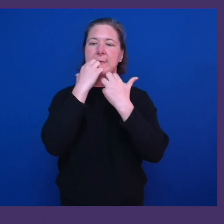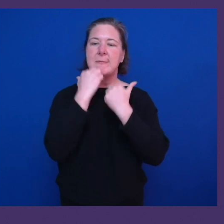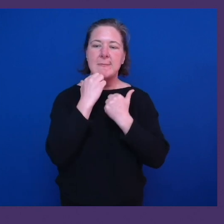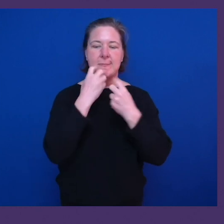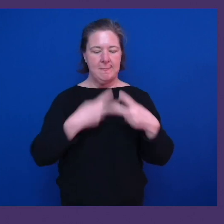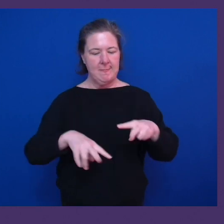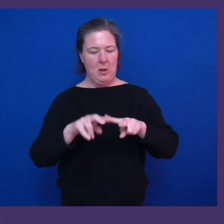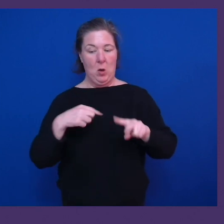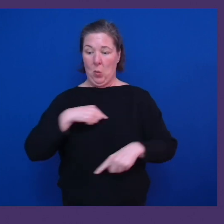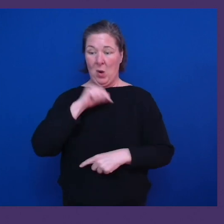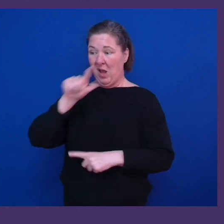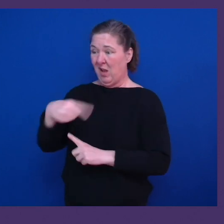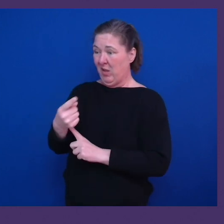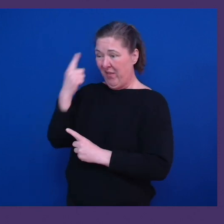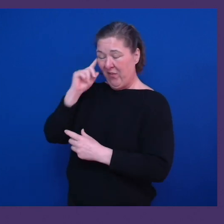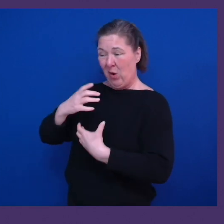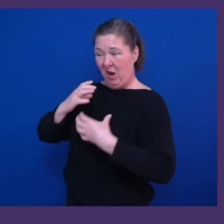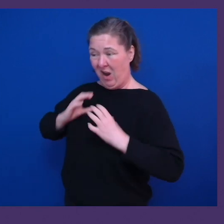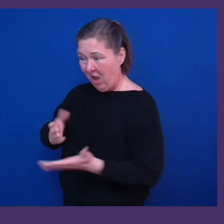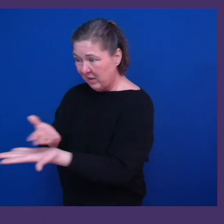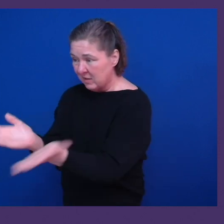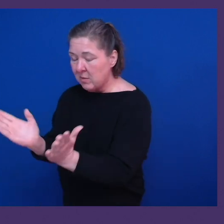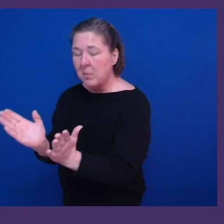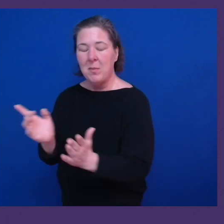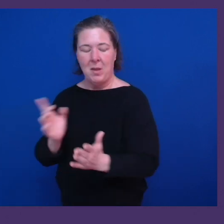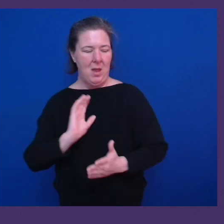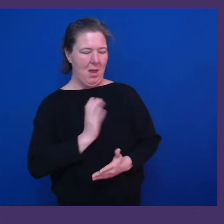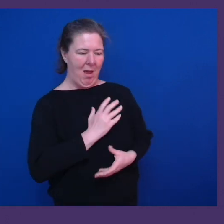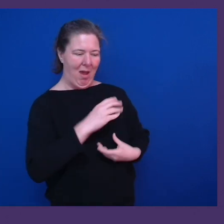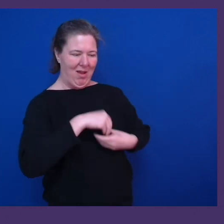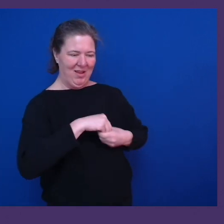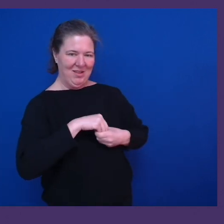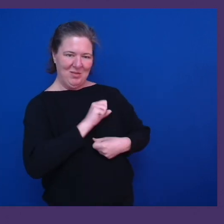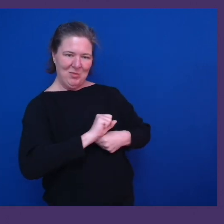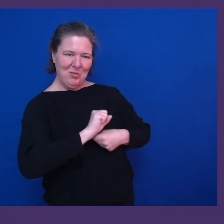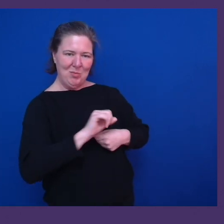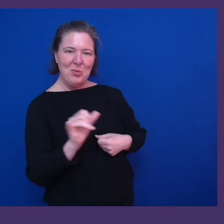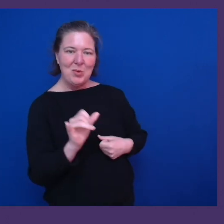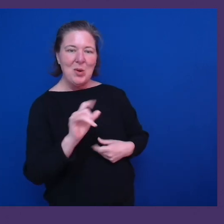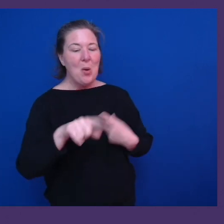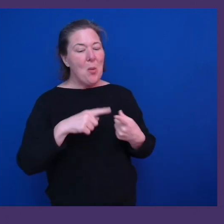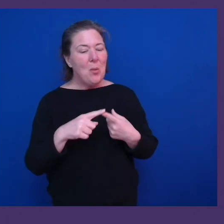for our internal employees. And so, when choosing a use case for thinking about generative AI